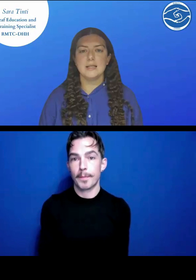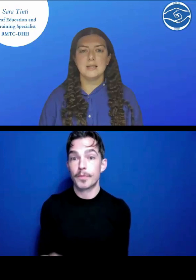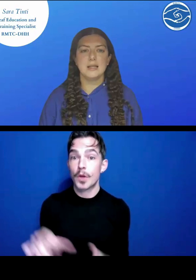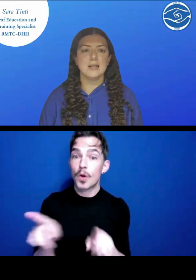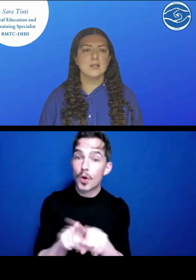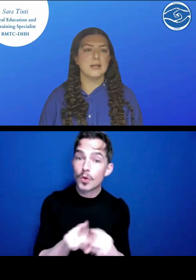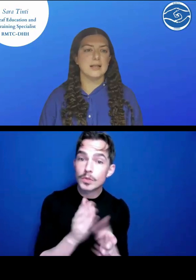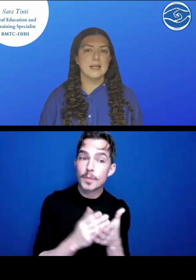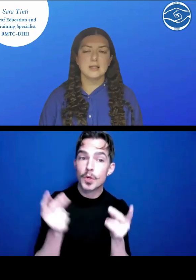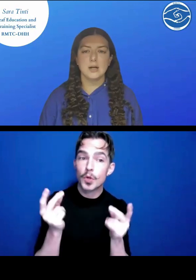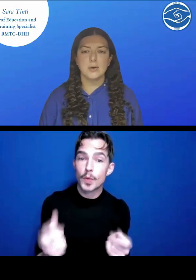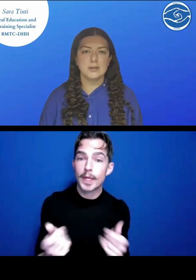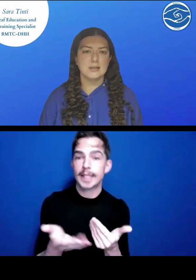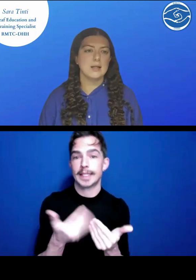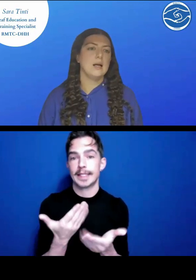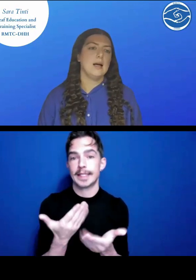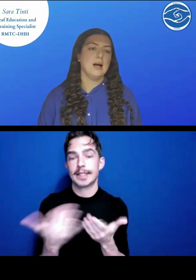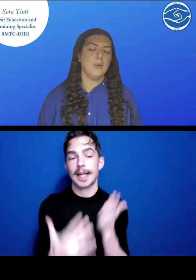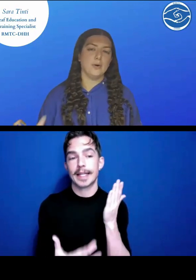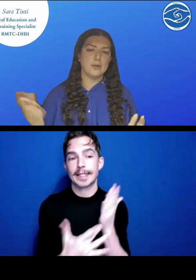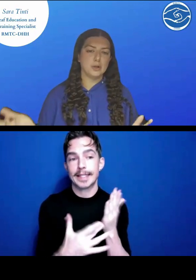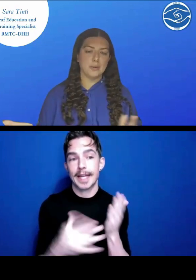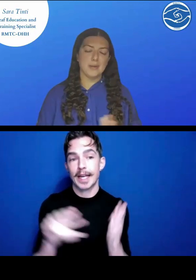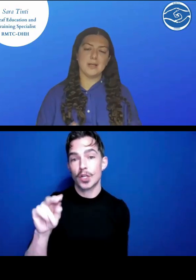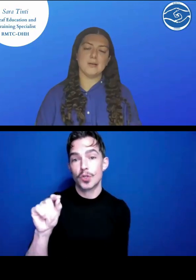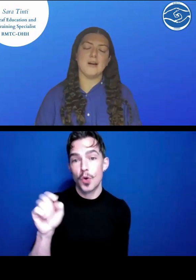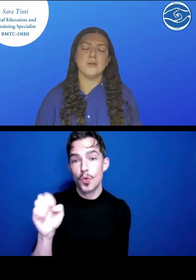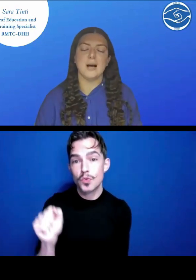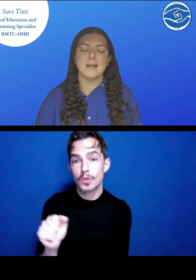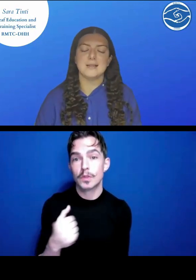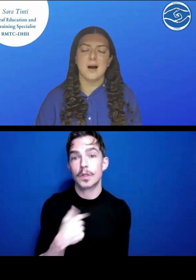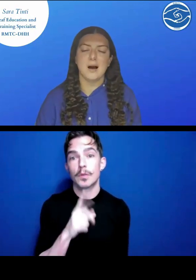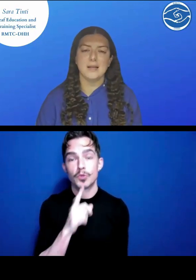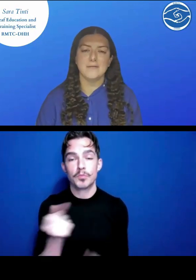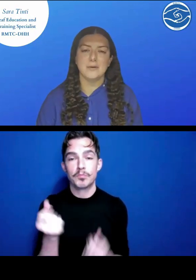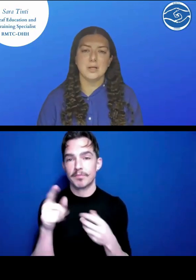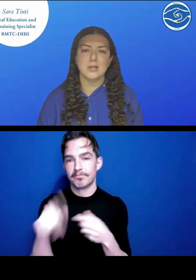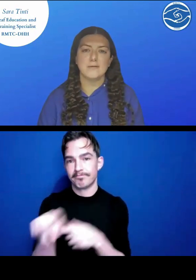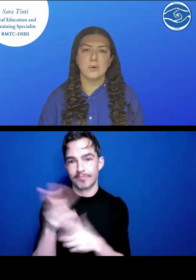and easy things. So like Tech Notes, where I'm sure maybe a lot of you guys got the information